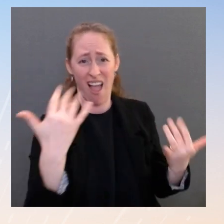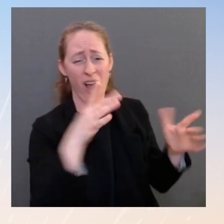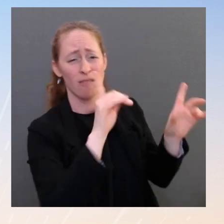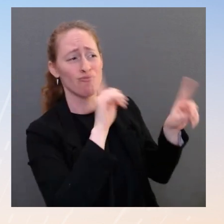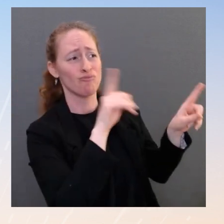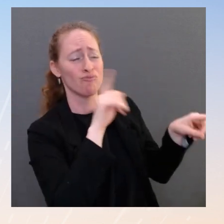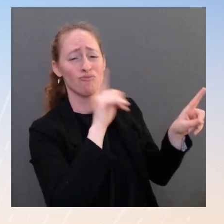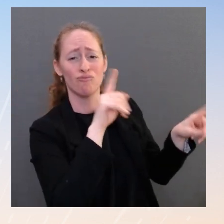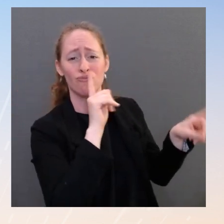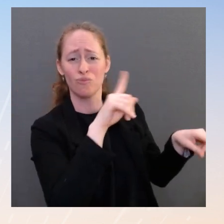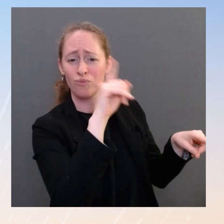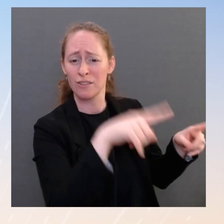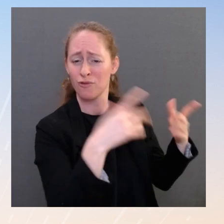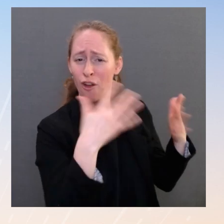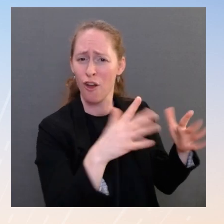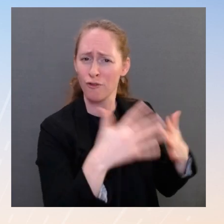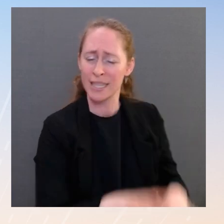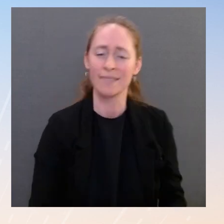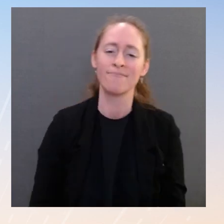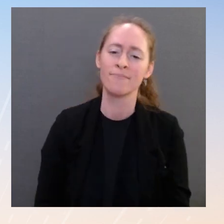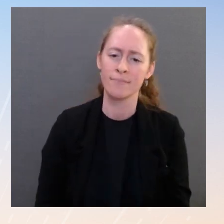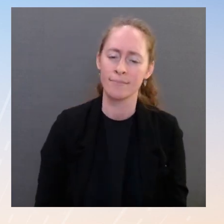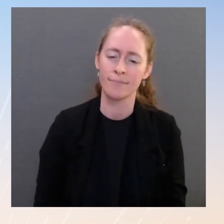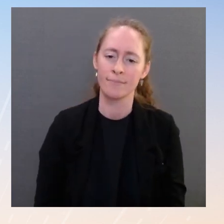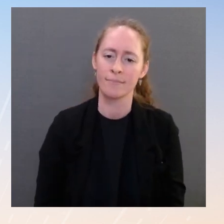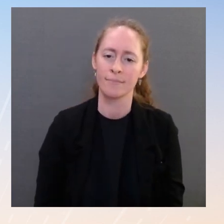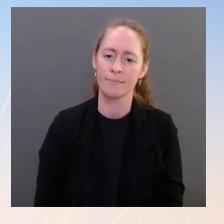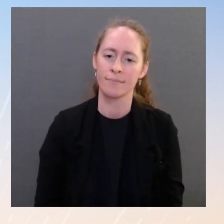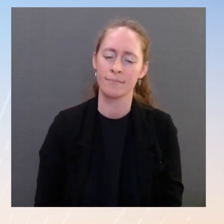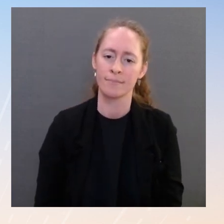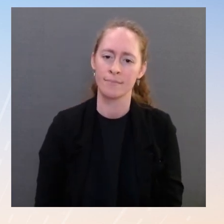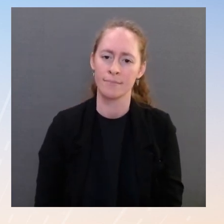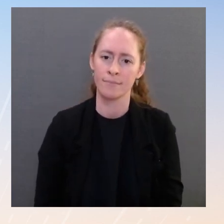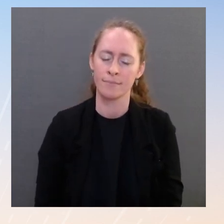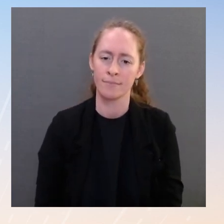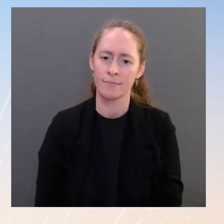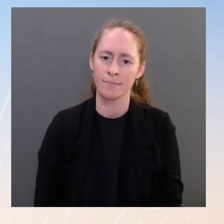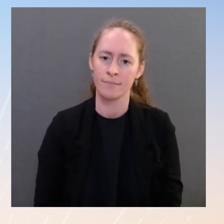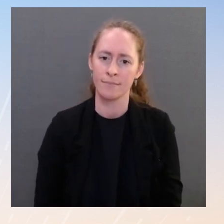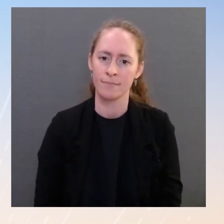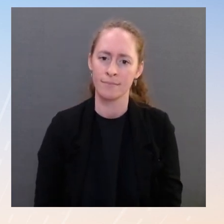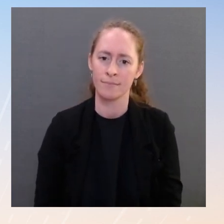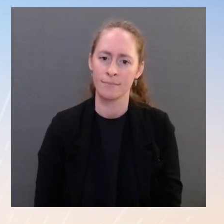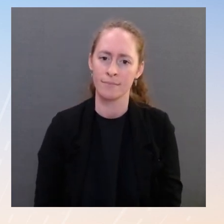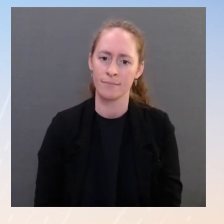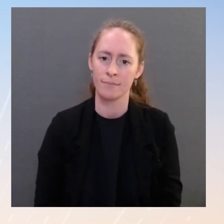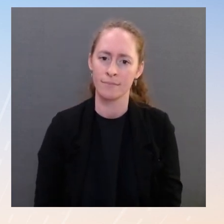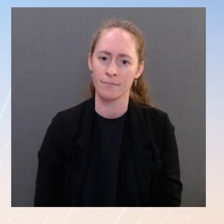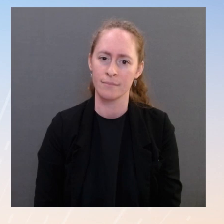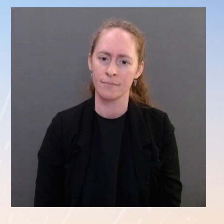The bipartisan leadership of the Senate Judiciary Committee, Senators Durbin and Grassley, have expressed concern about the DHS inspector